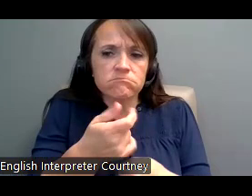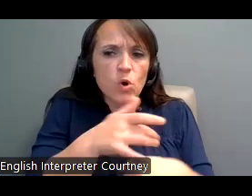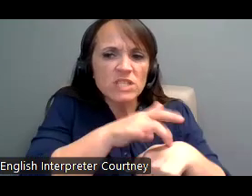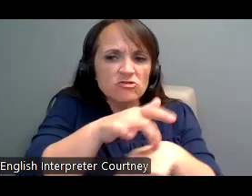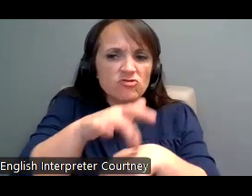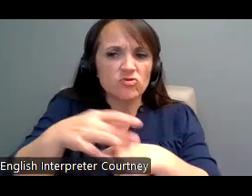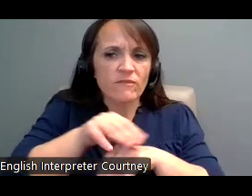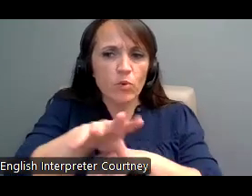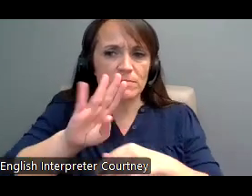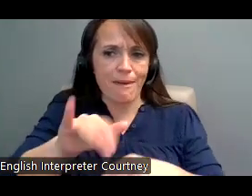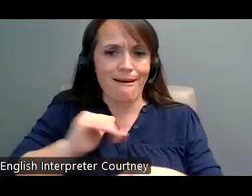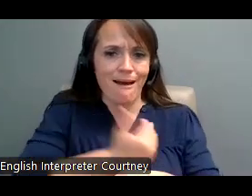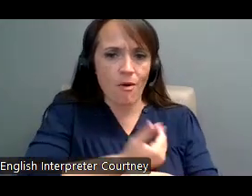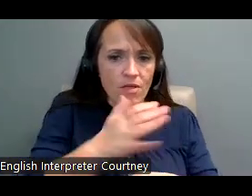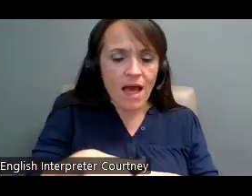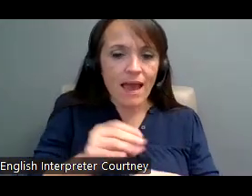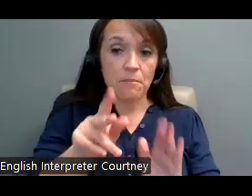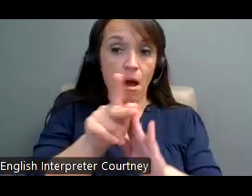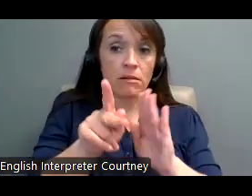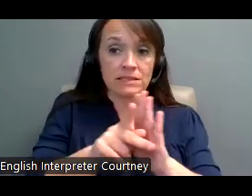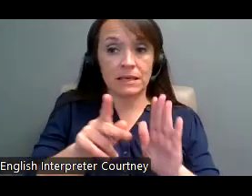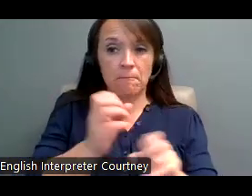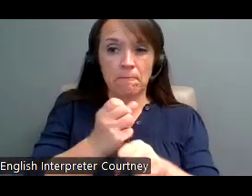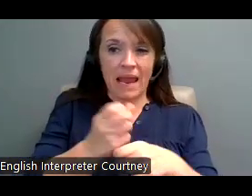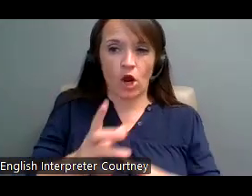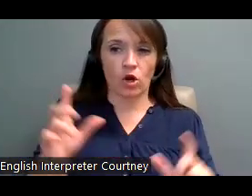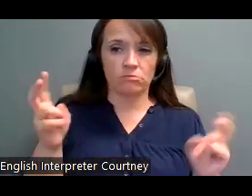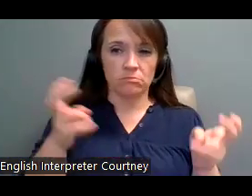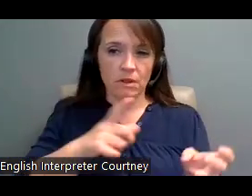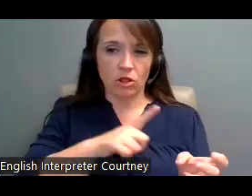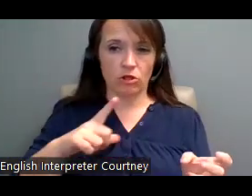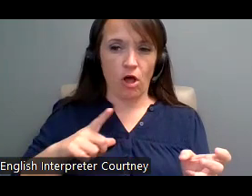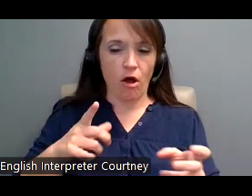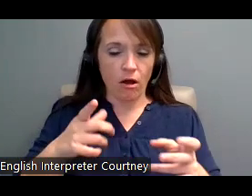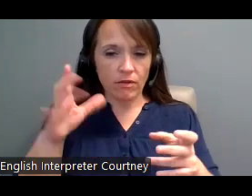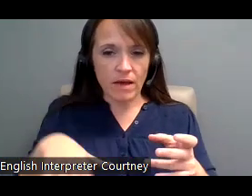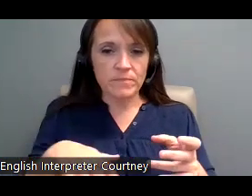people with disabilities and promote policies and services advancing those rights and interests.